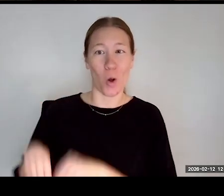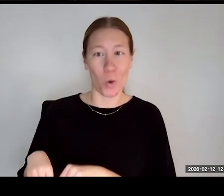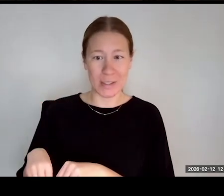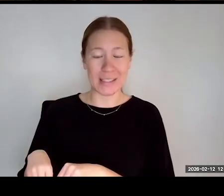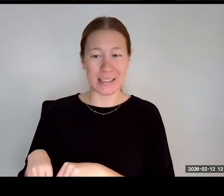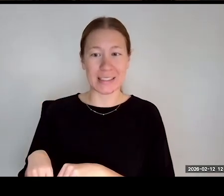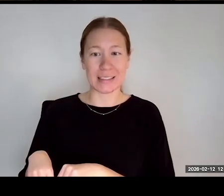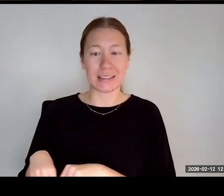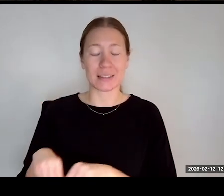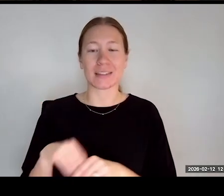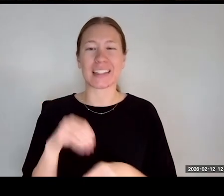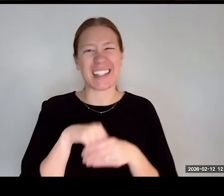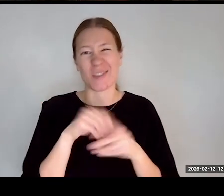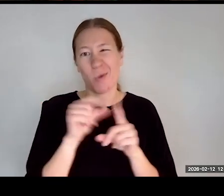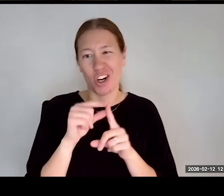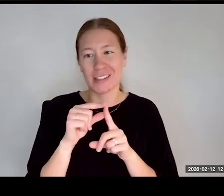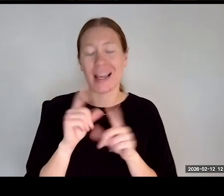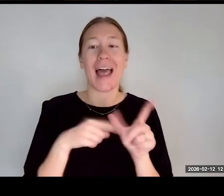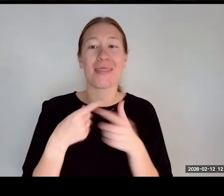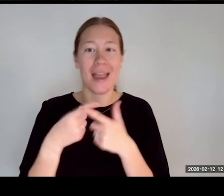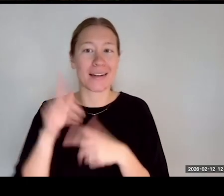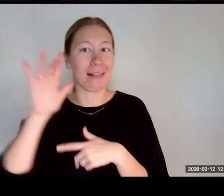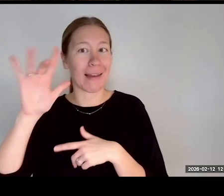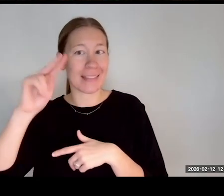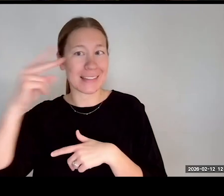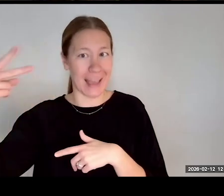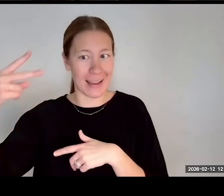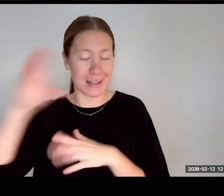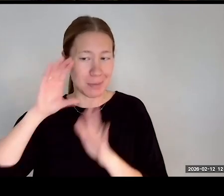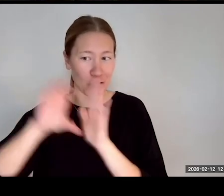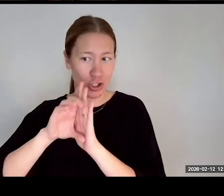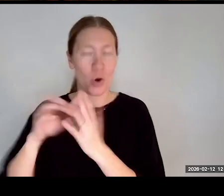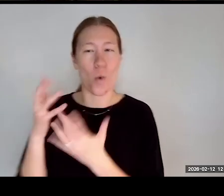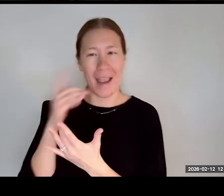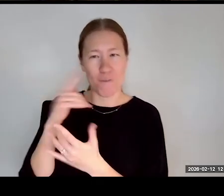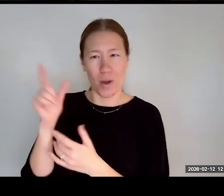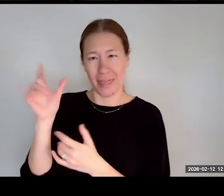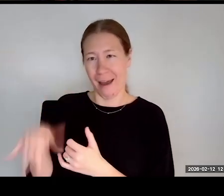and then clicking on the second image and giving it a minute for the alt text pane to reset. So it's reset now.